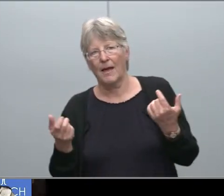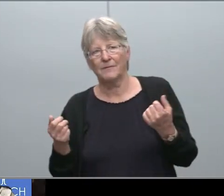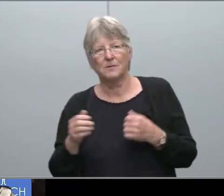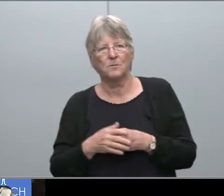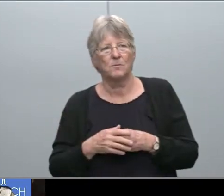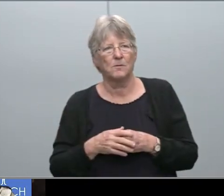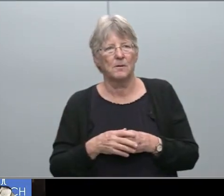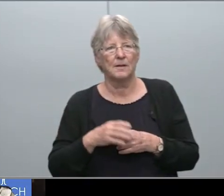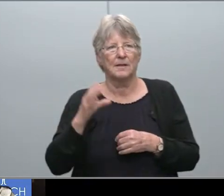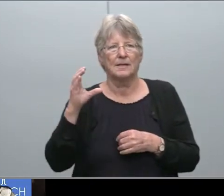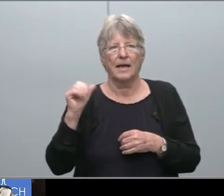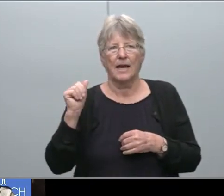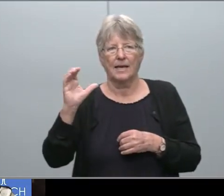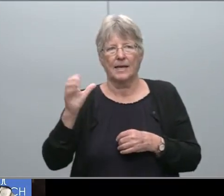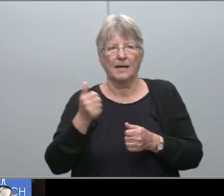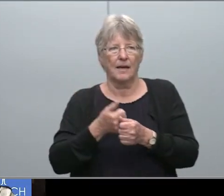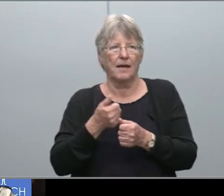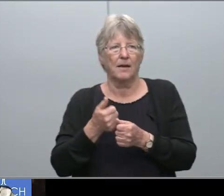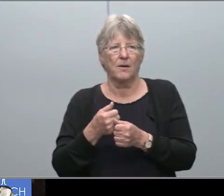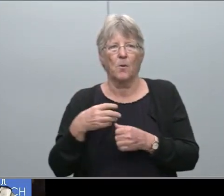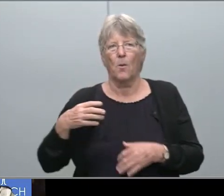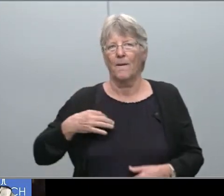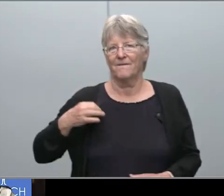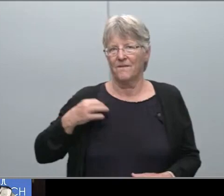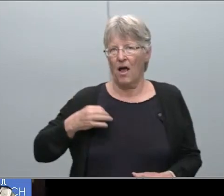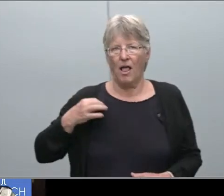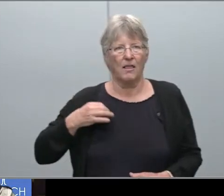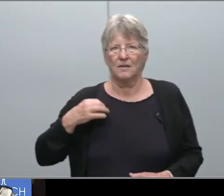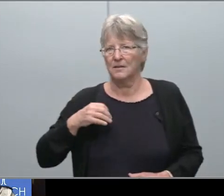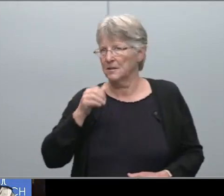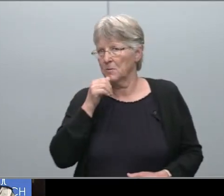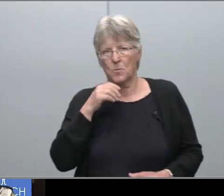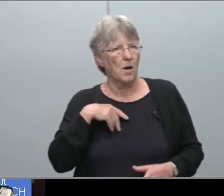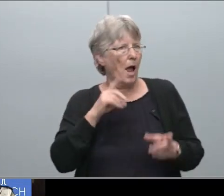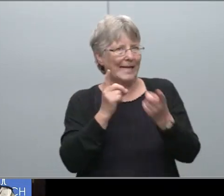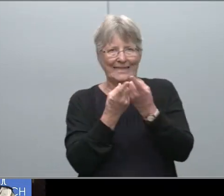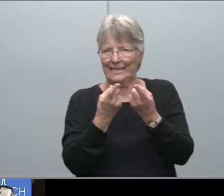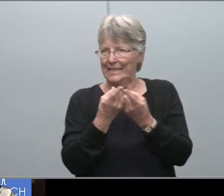we all need to be, to really look at what facing us